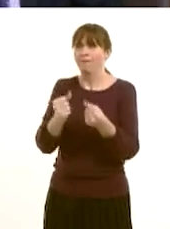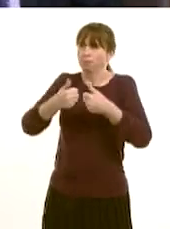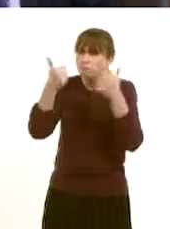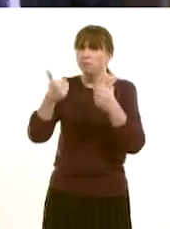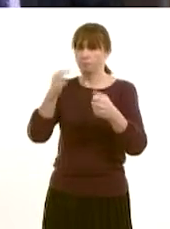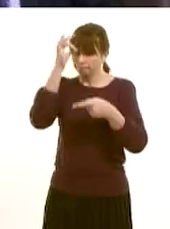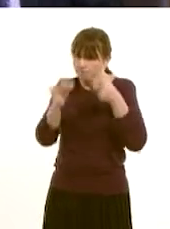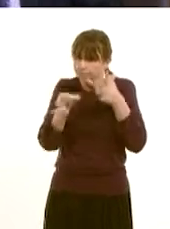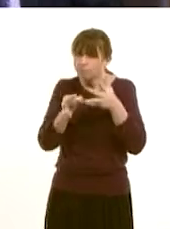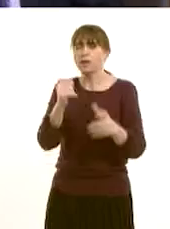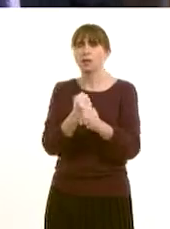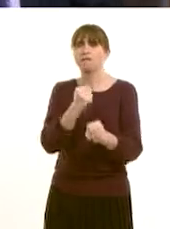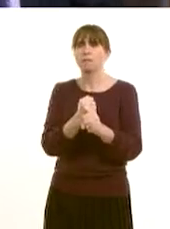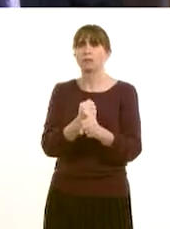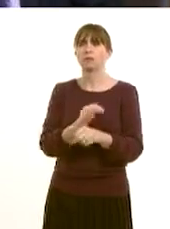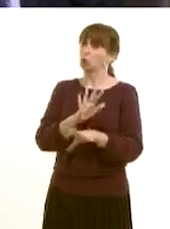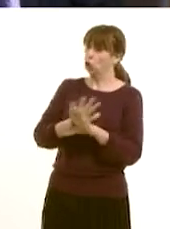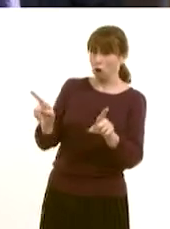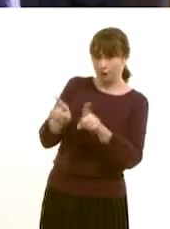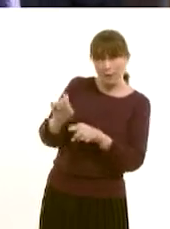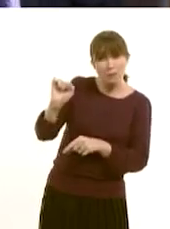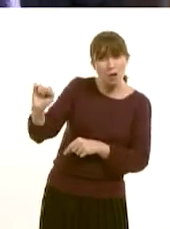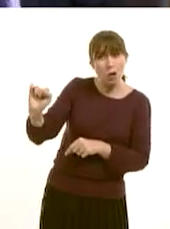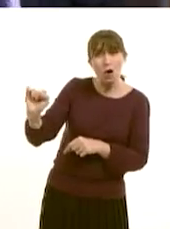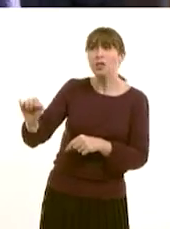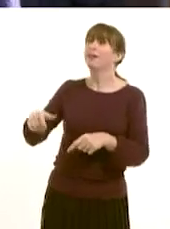and not oneóas the opposition would beóthat is away with the fairies.